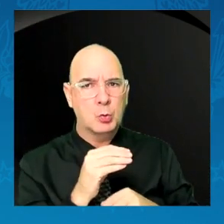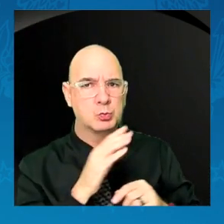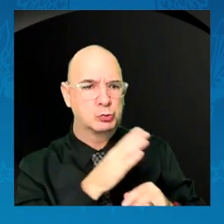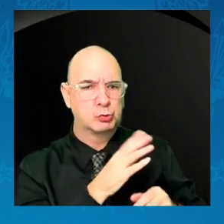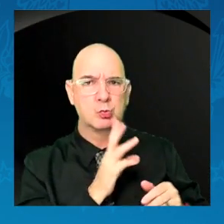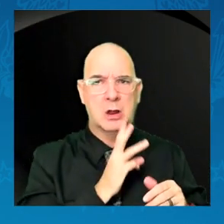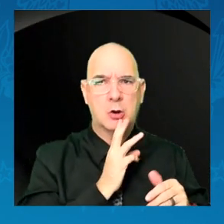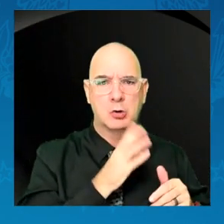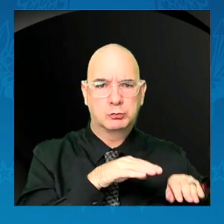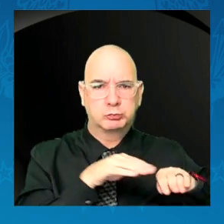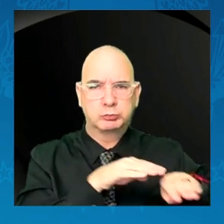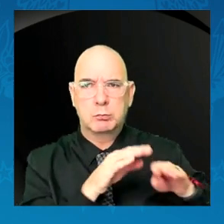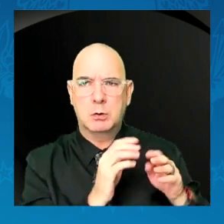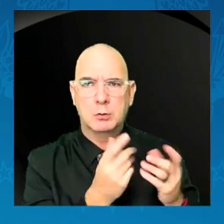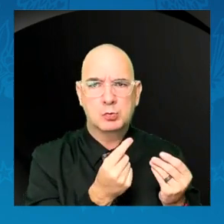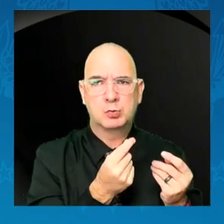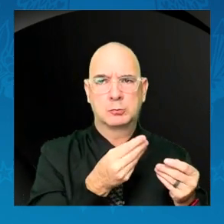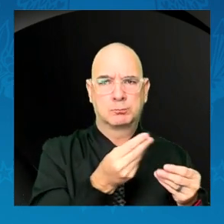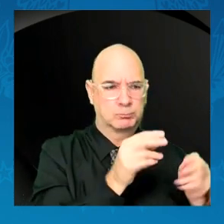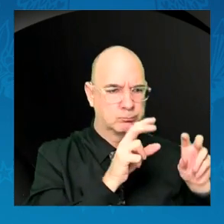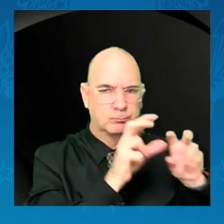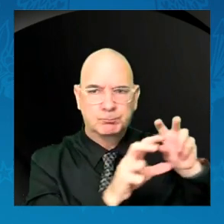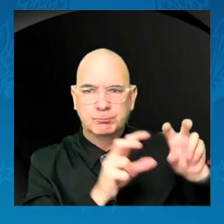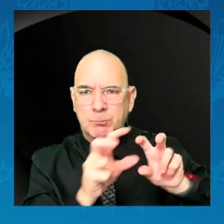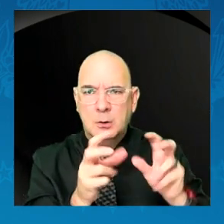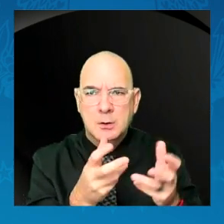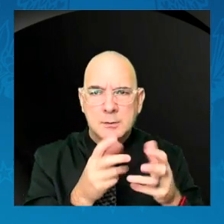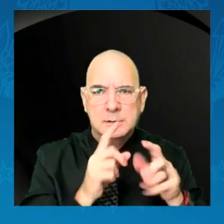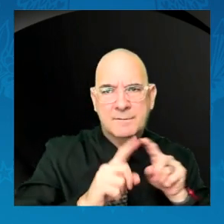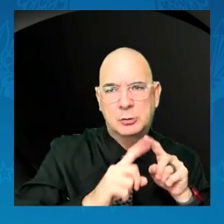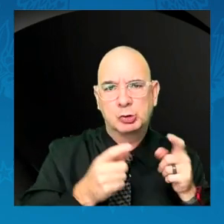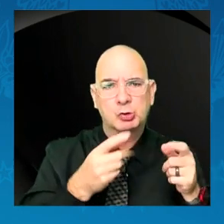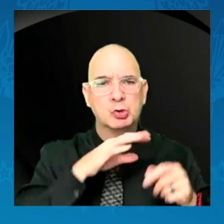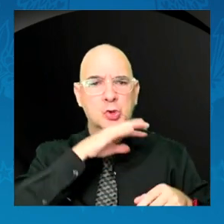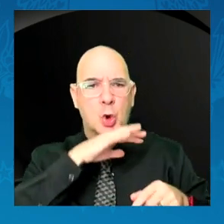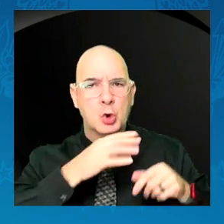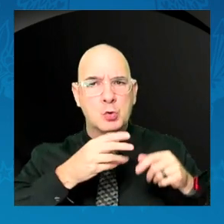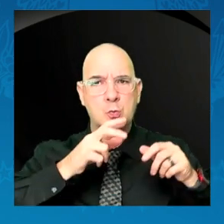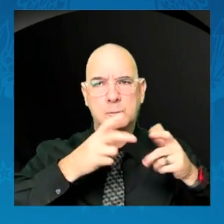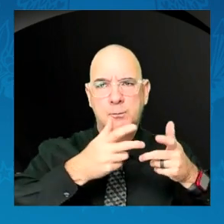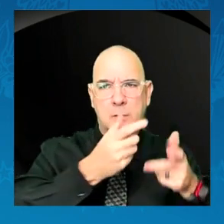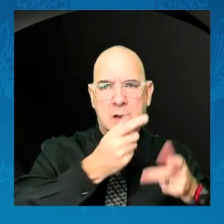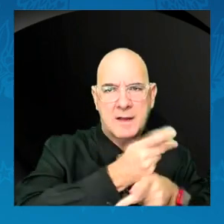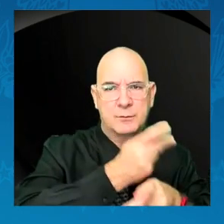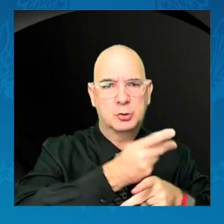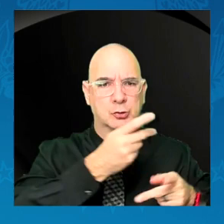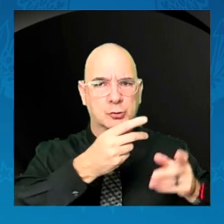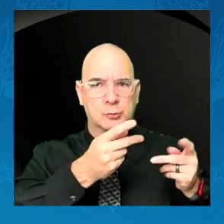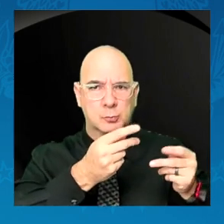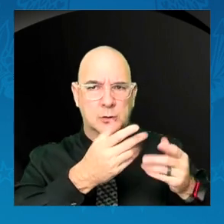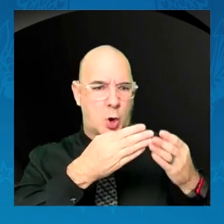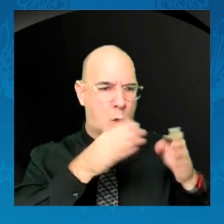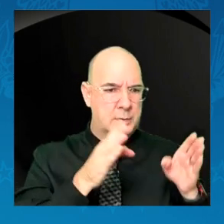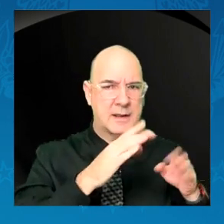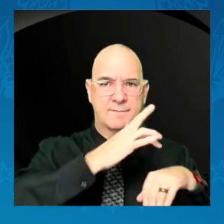Nikki is someone who has used the publicly available images from Landsat satellites to further her scientific career